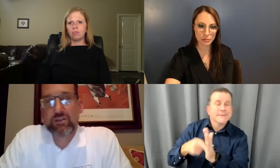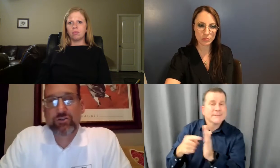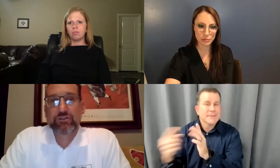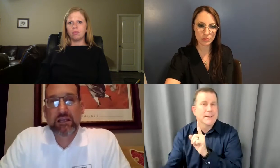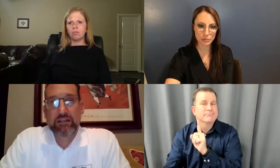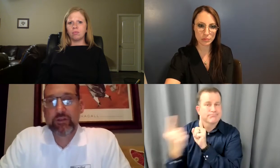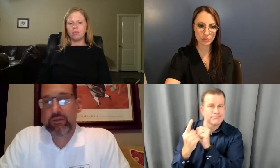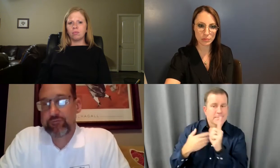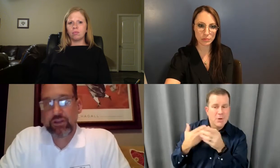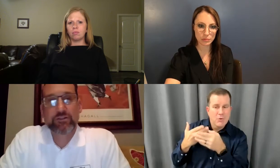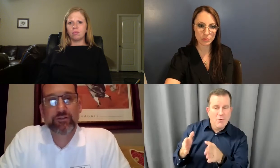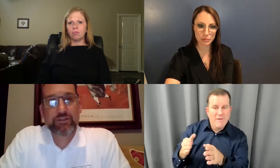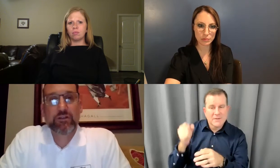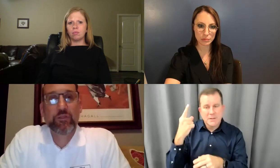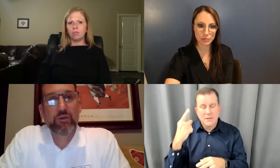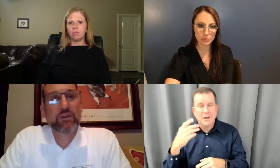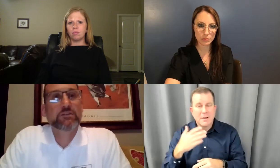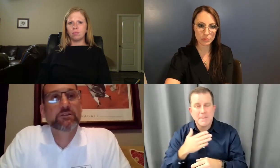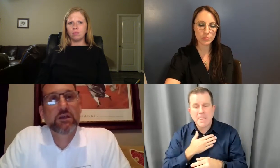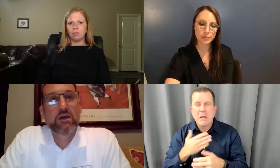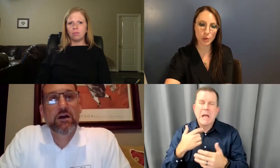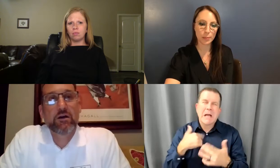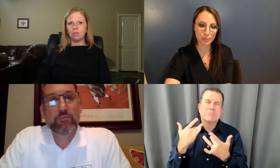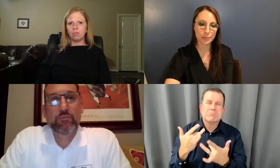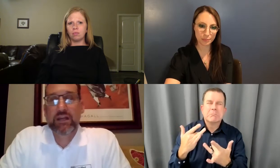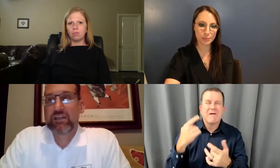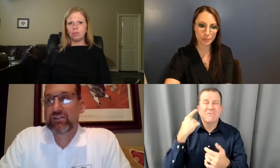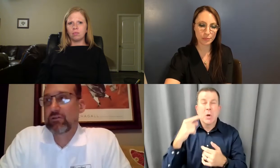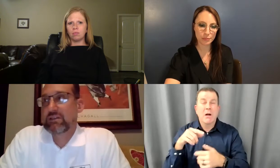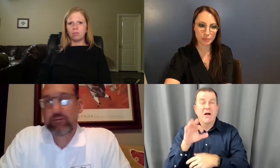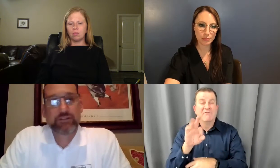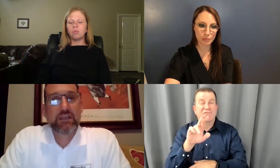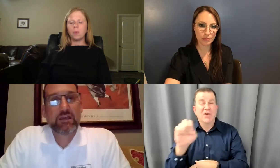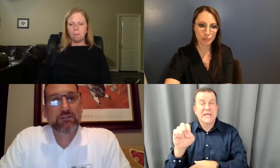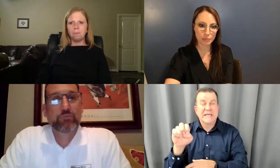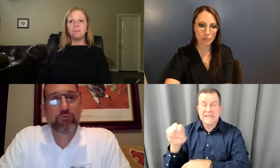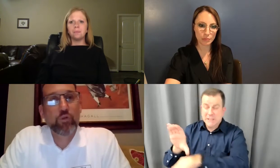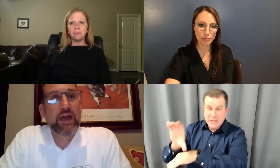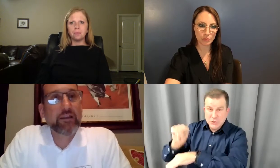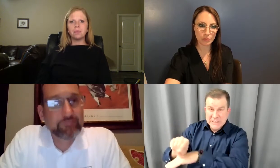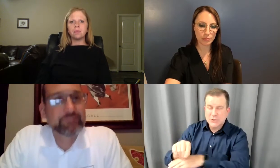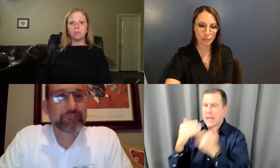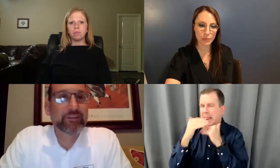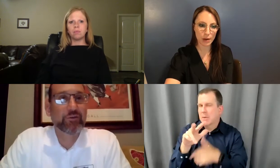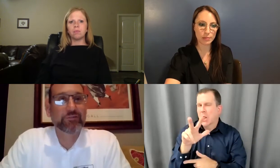I usually try and limit the free consultation to 30 minutes, but I can generally tell if it's a case before that,